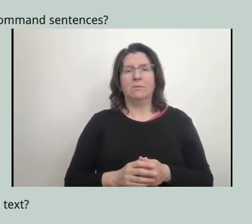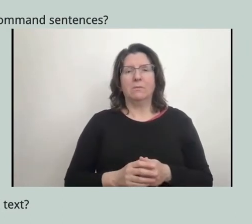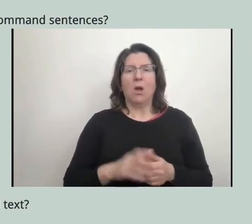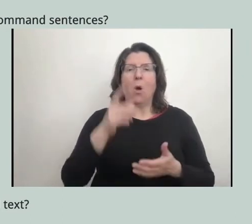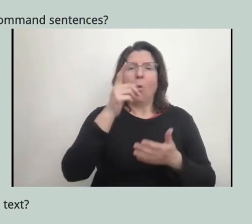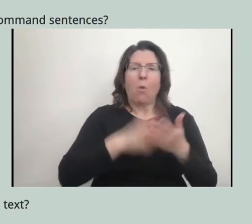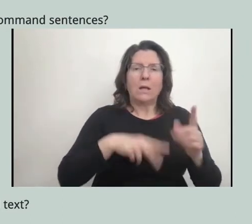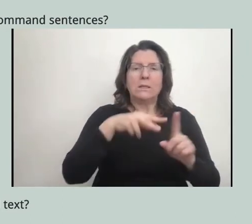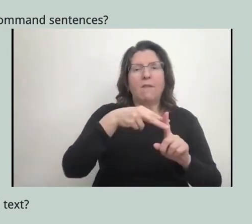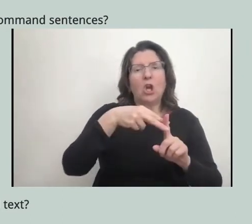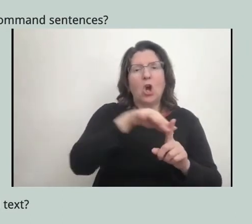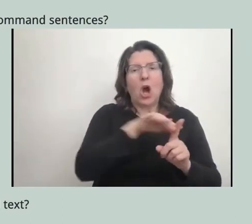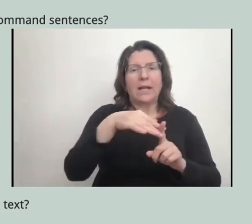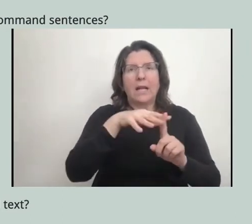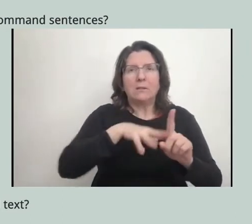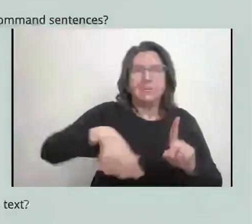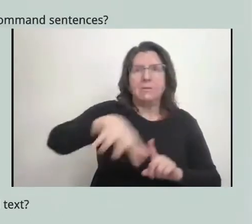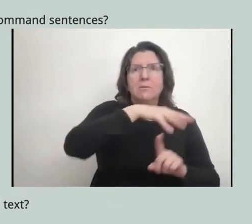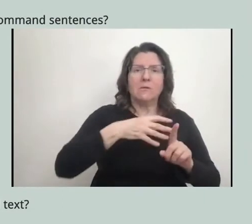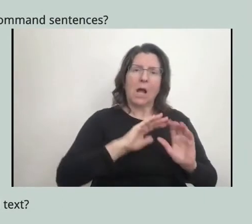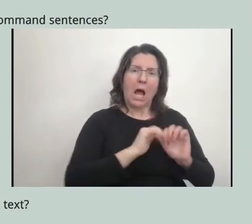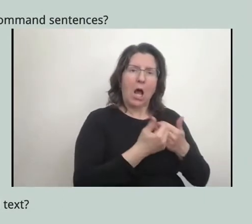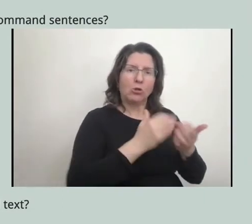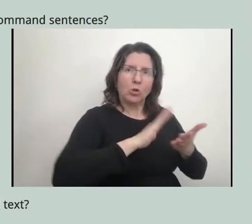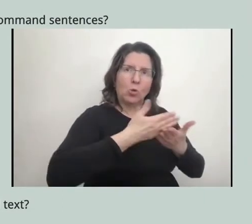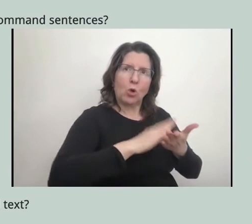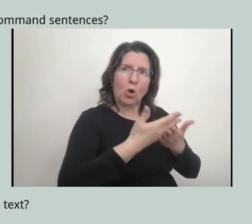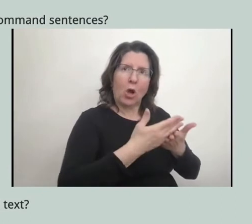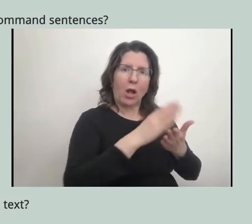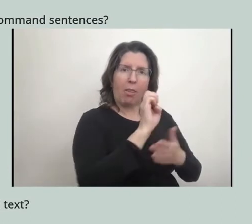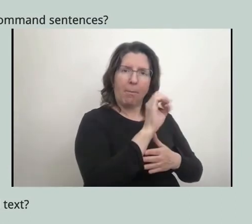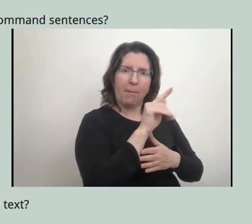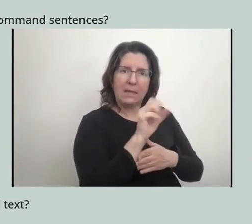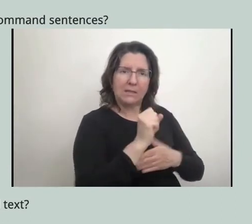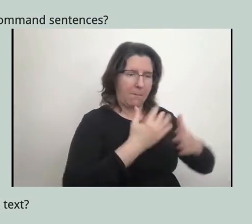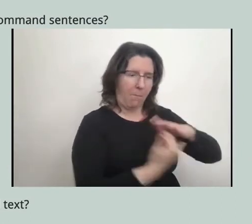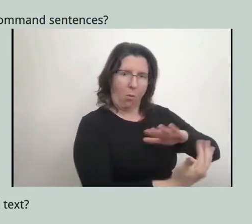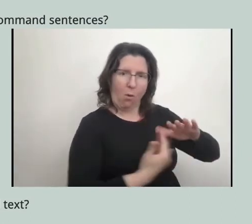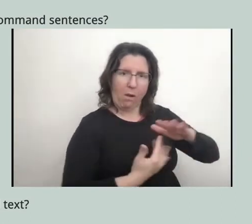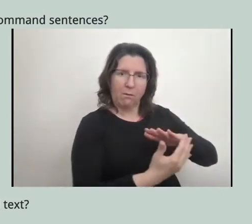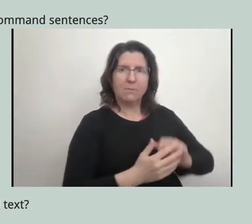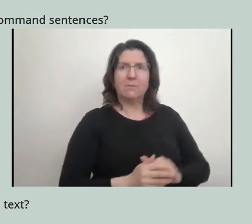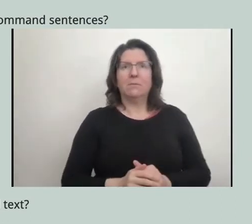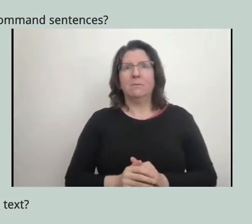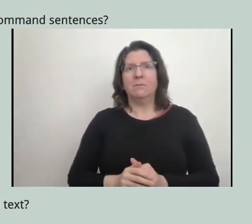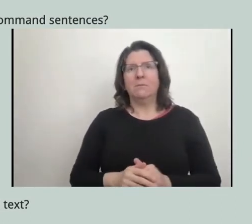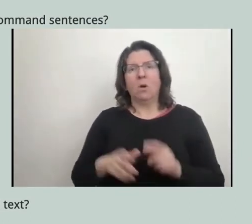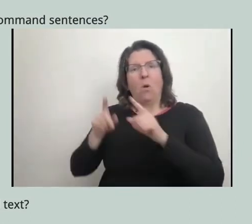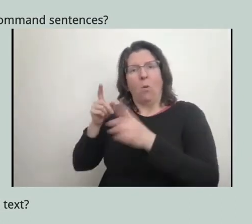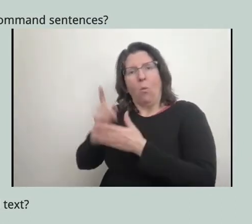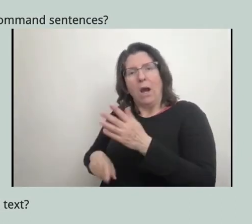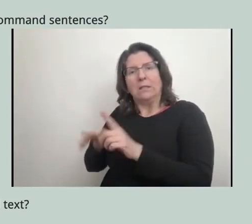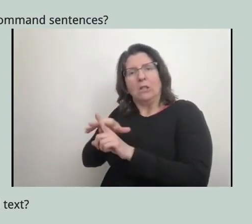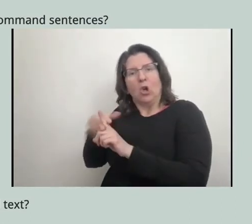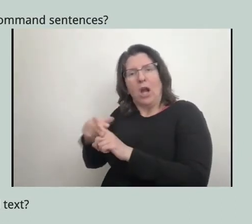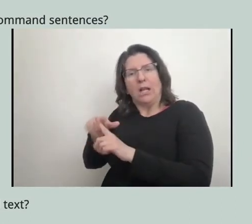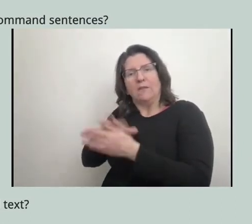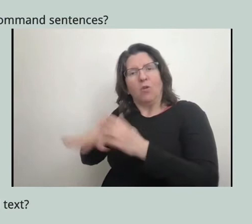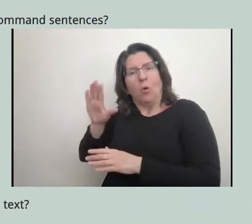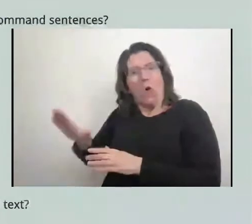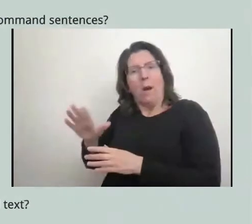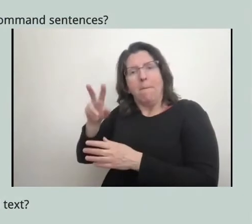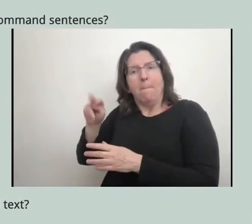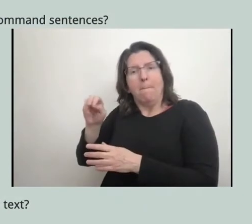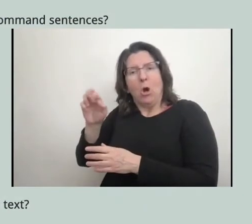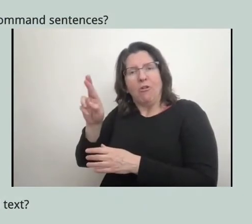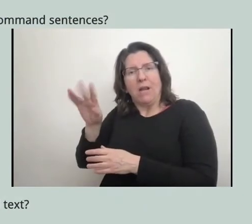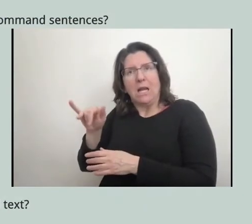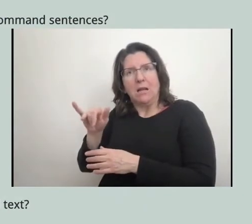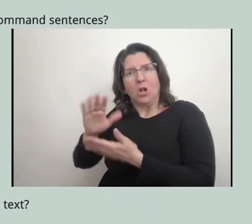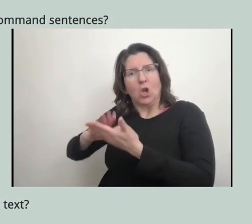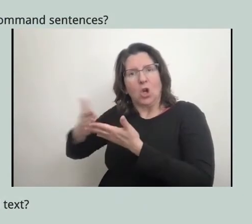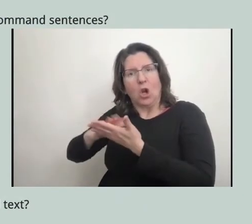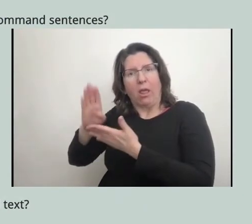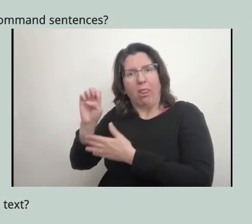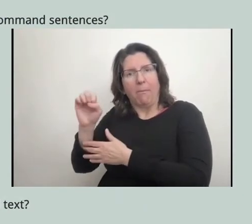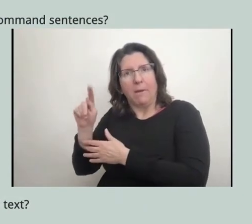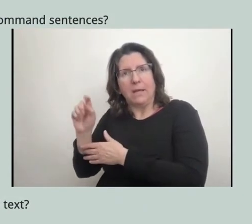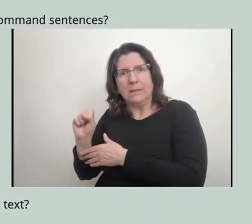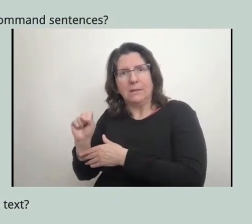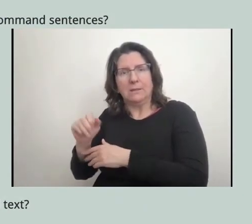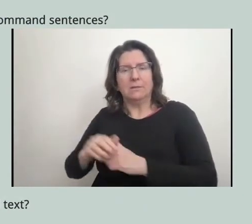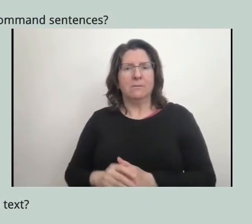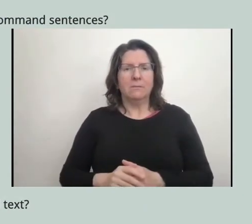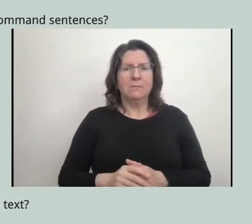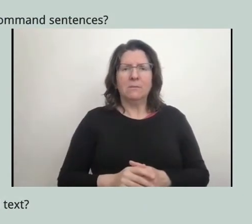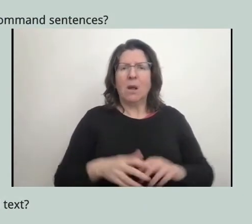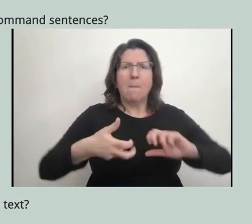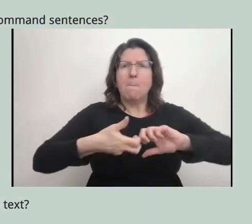What's the context for "How to Cook Beets"? What's the context for "Murray Cooks Beets"?